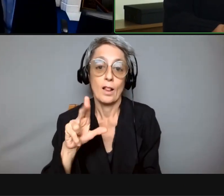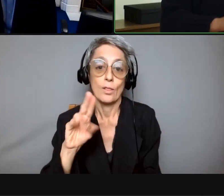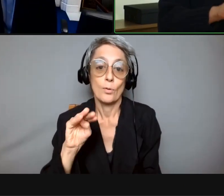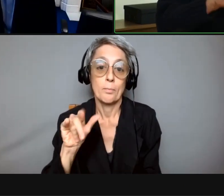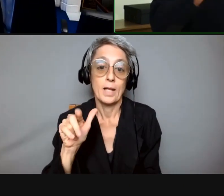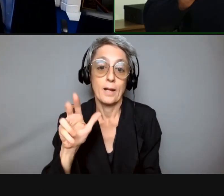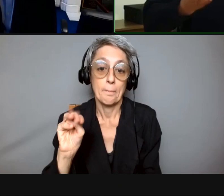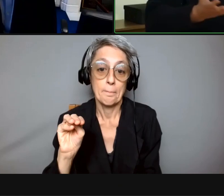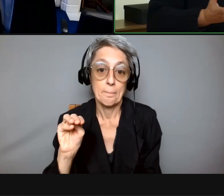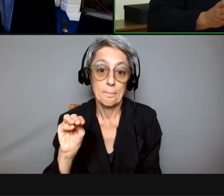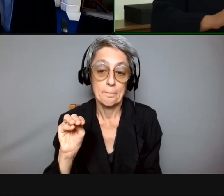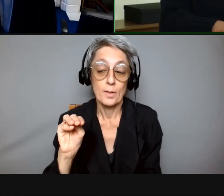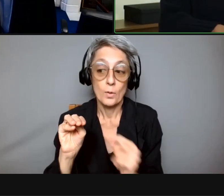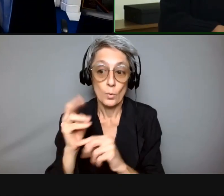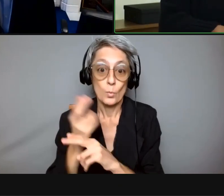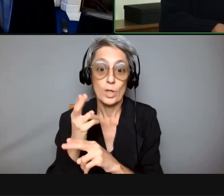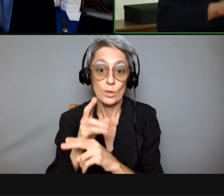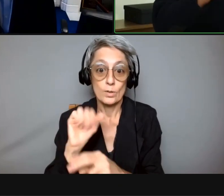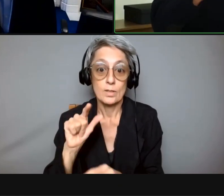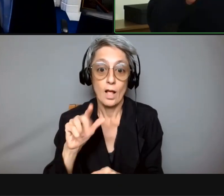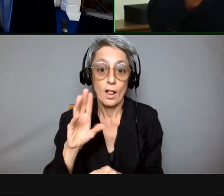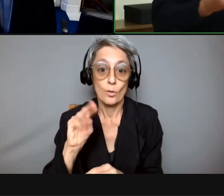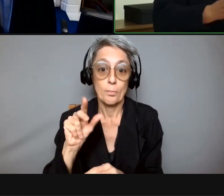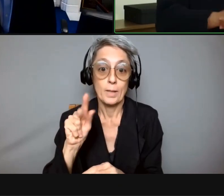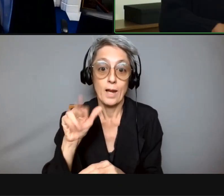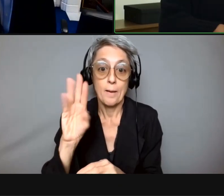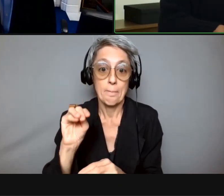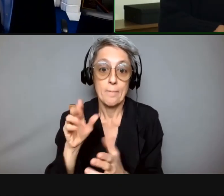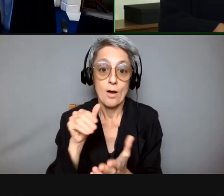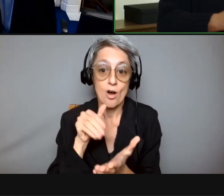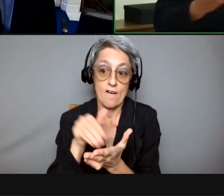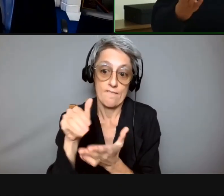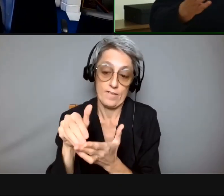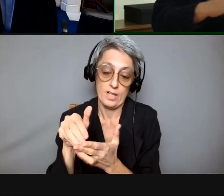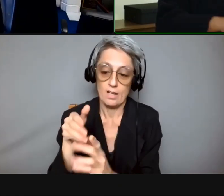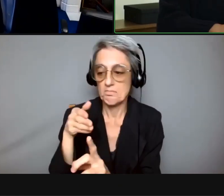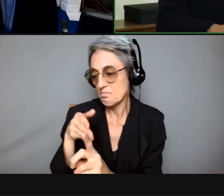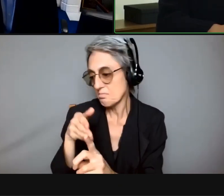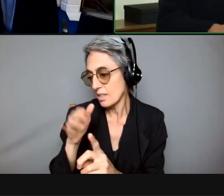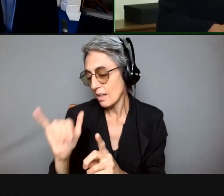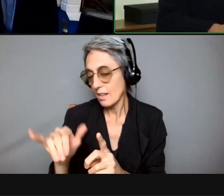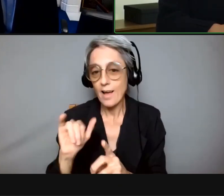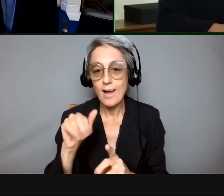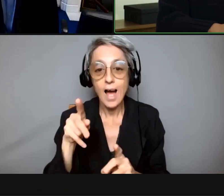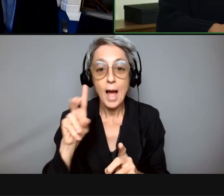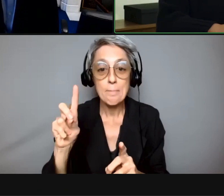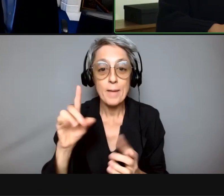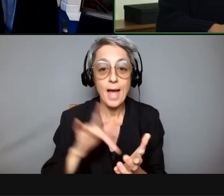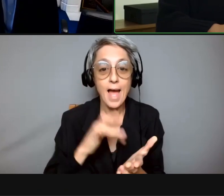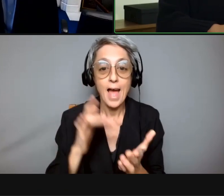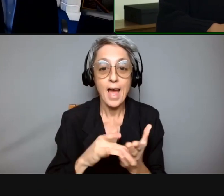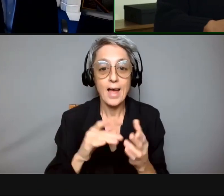It's in the enclosures, the cases that can be, say, around an iPad or an iPhone.